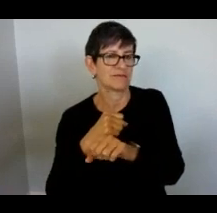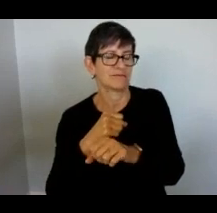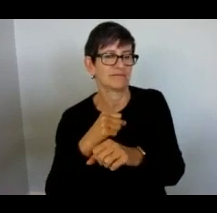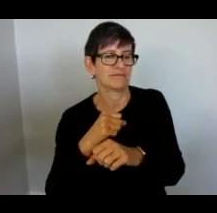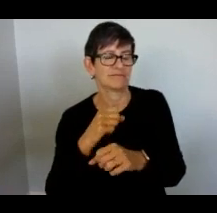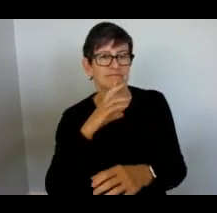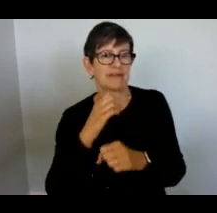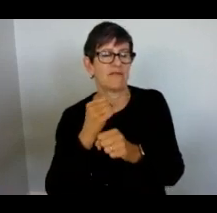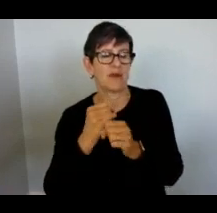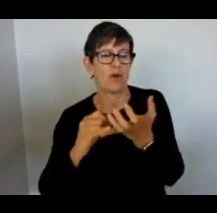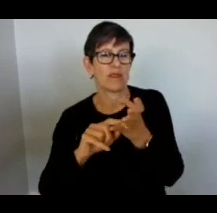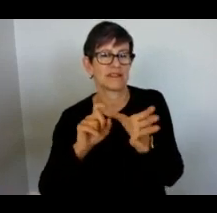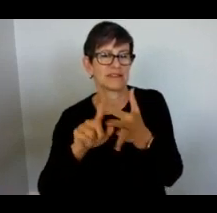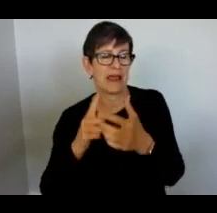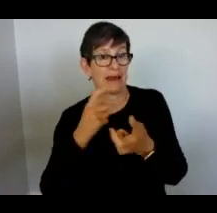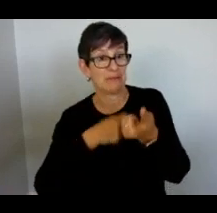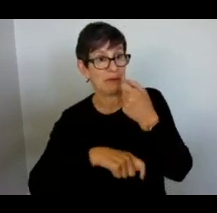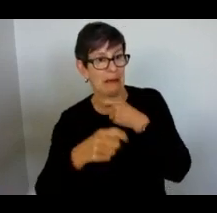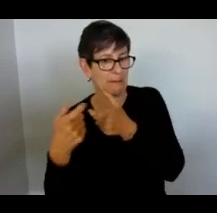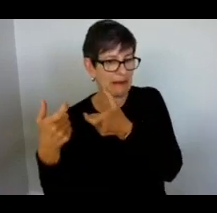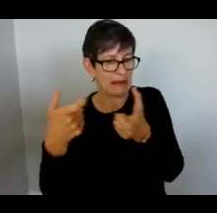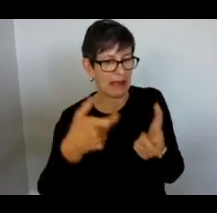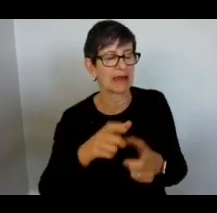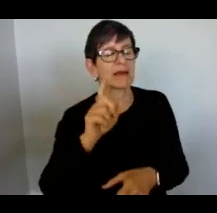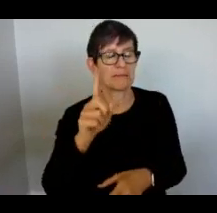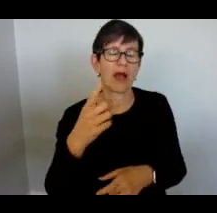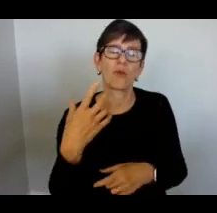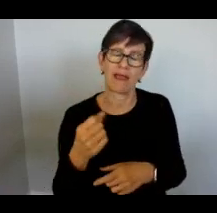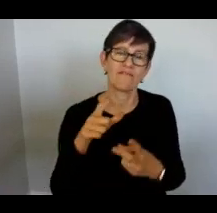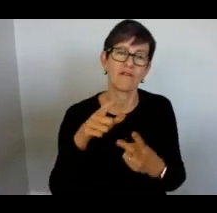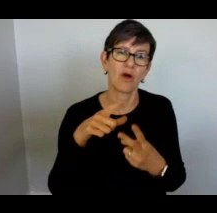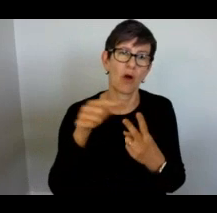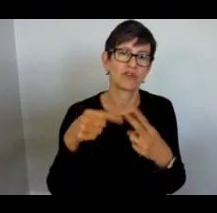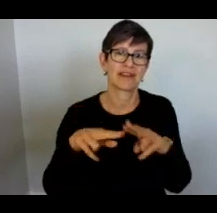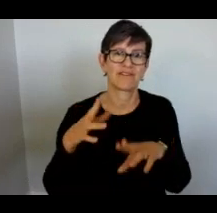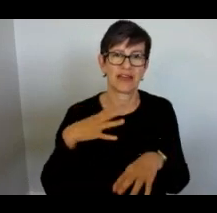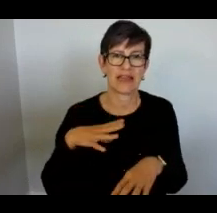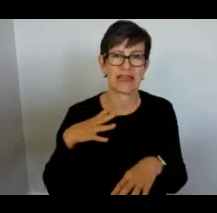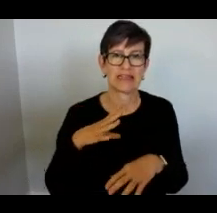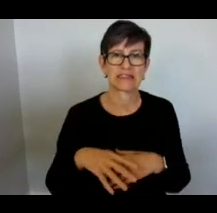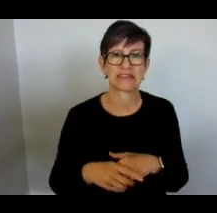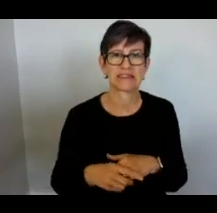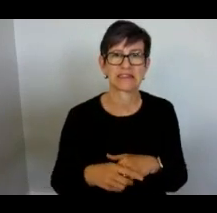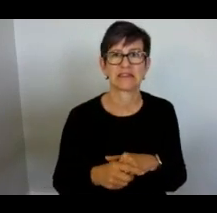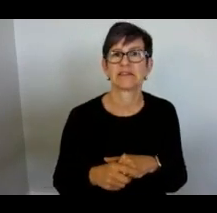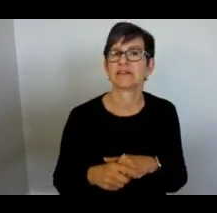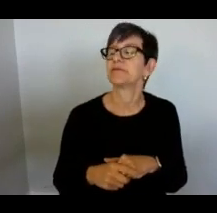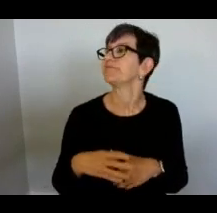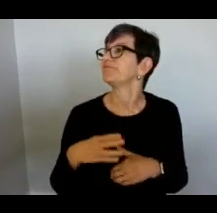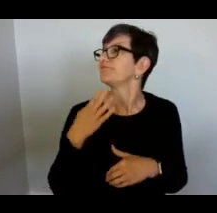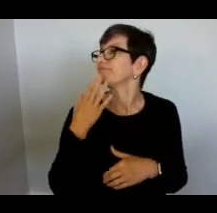that option, that facility there. KATHERINE: Wonderful. Thank you for that, Mark. I'll just